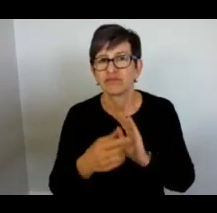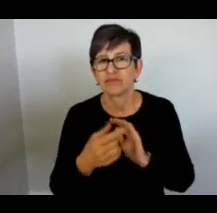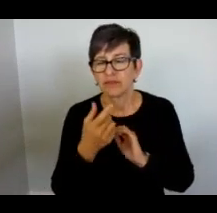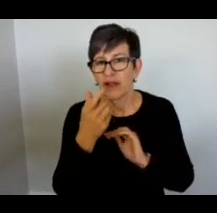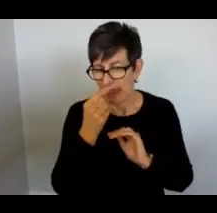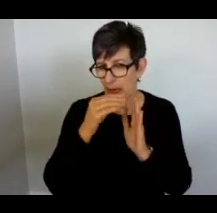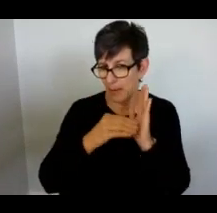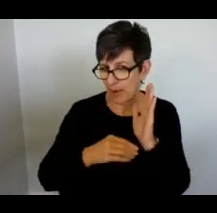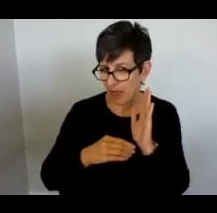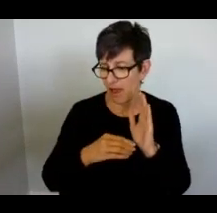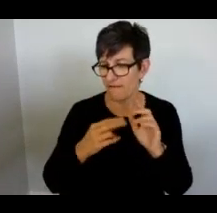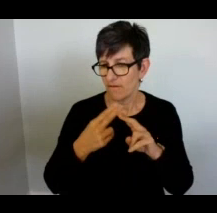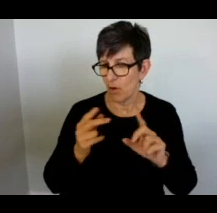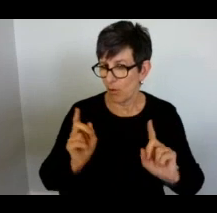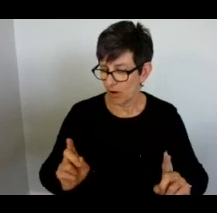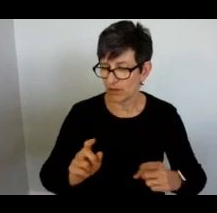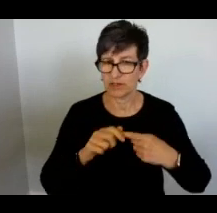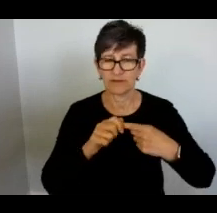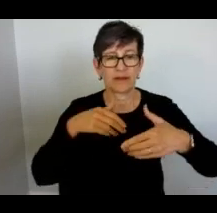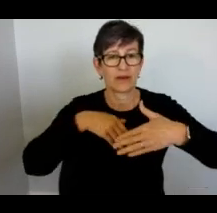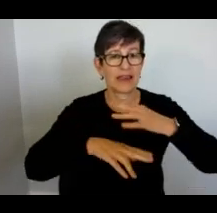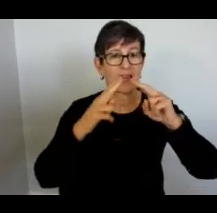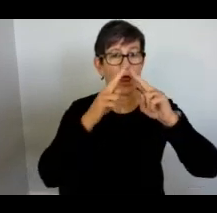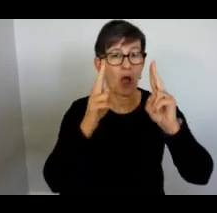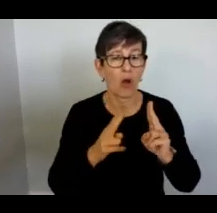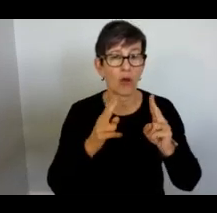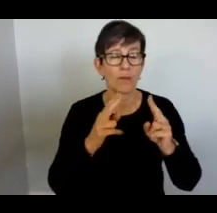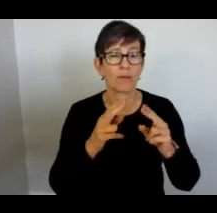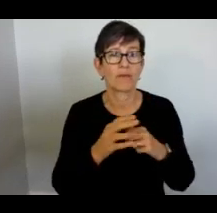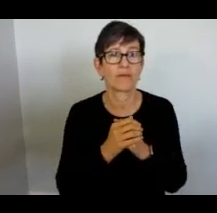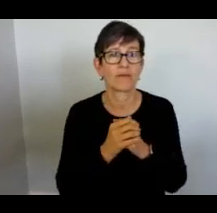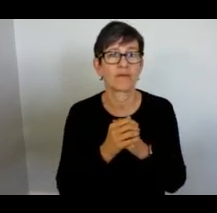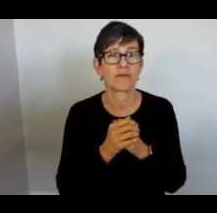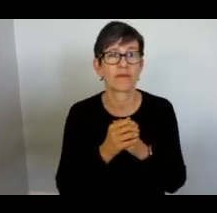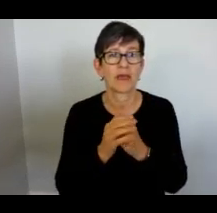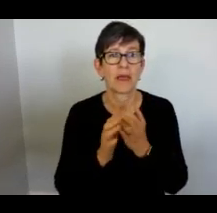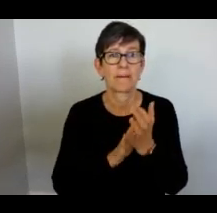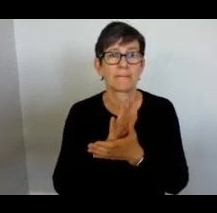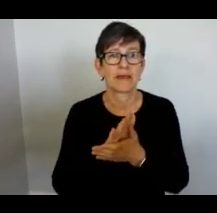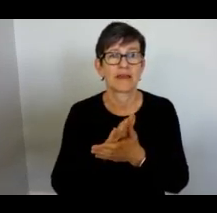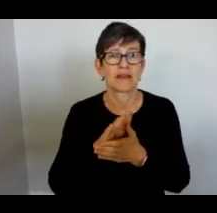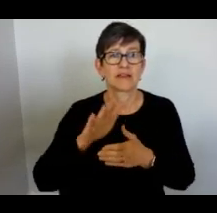can include inhome orders, such as orders are required to supervise the child's protection,